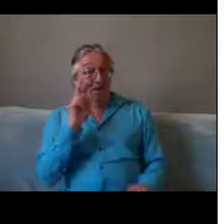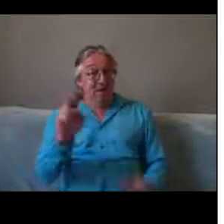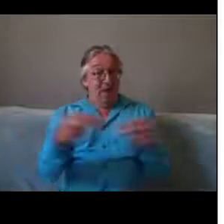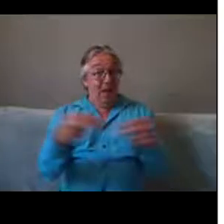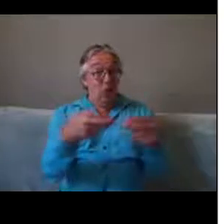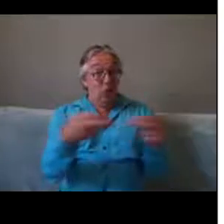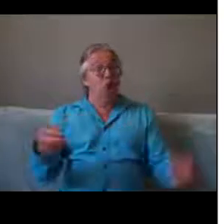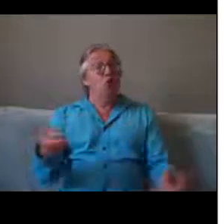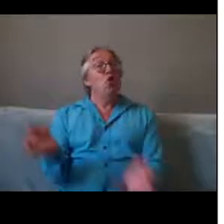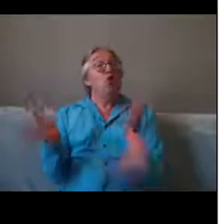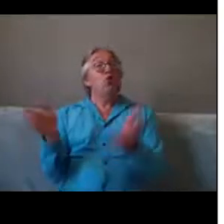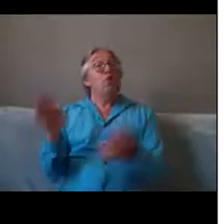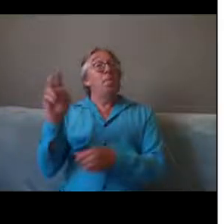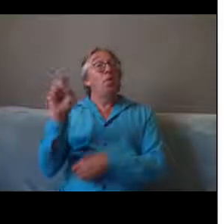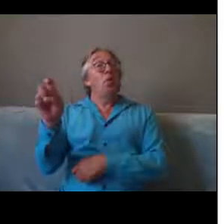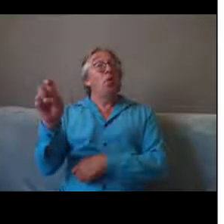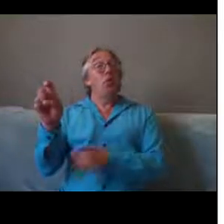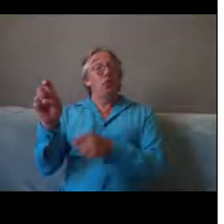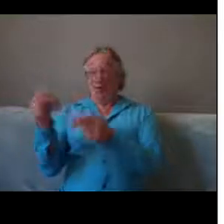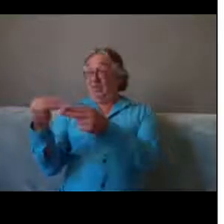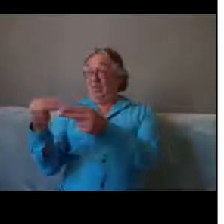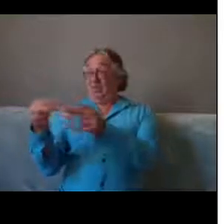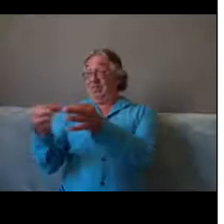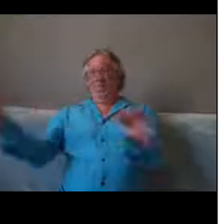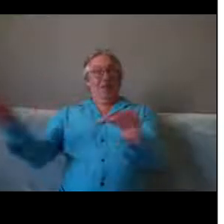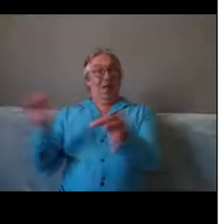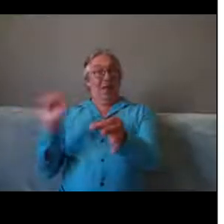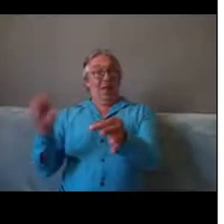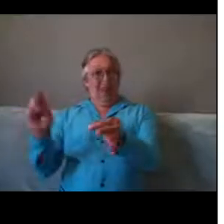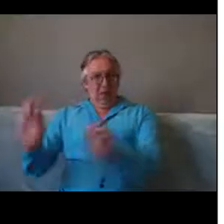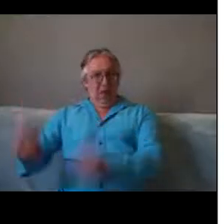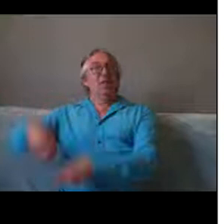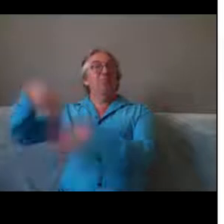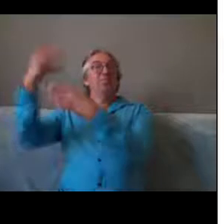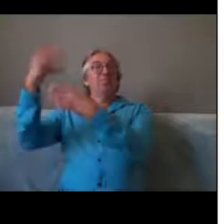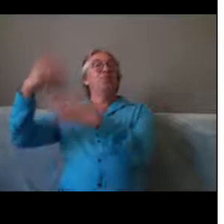if they are liked to content, to ask something about the webinar,